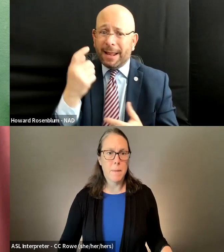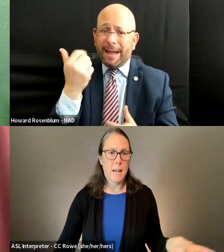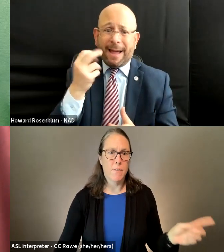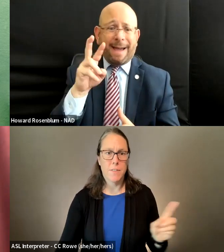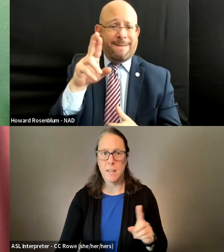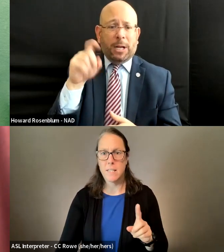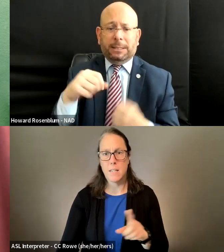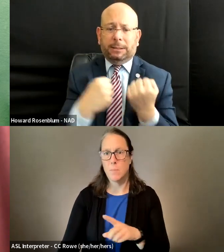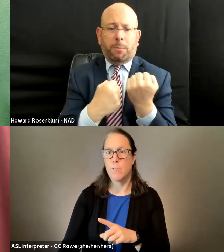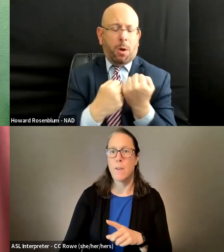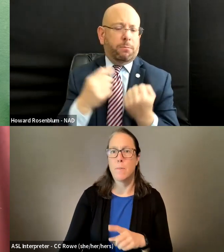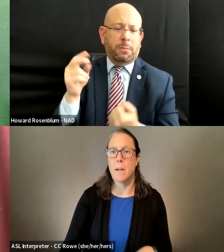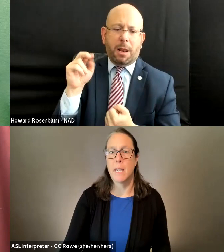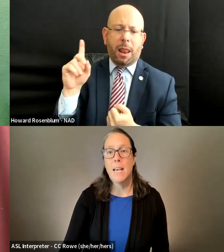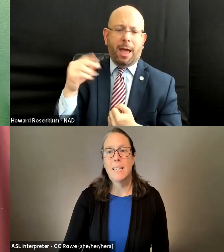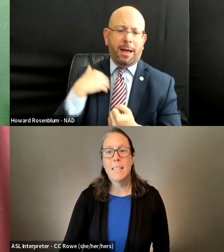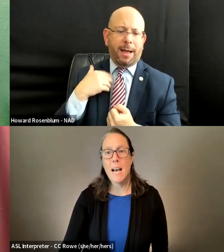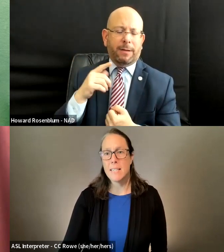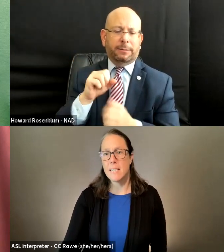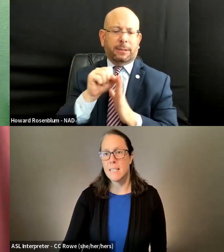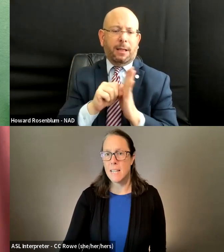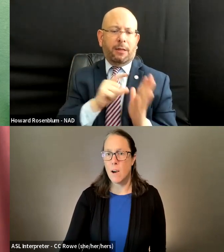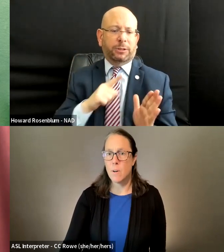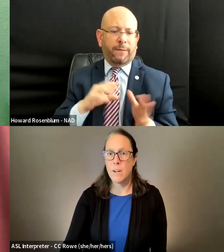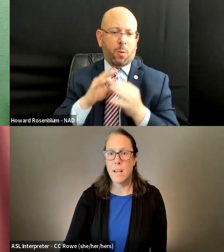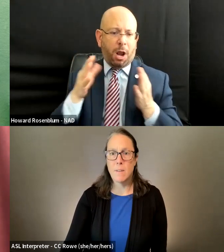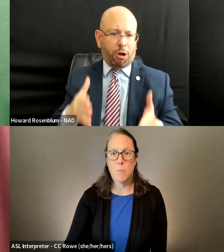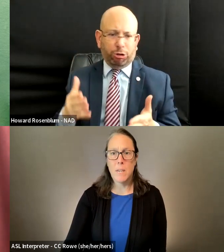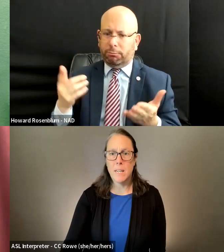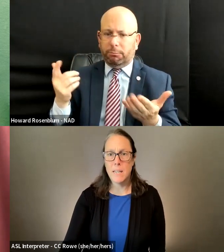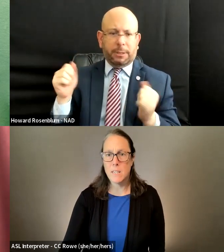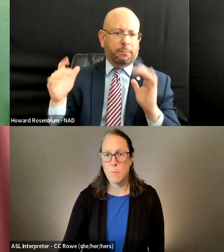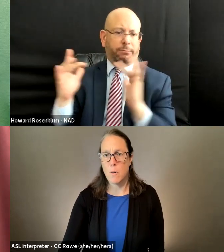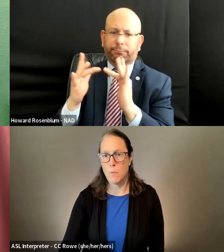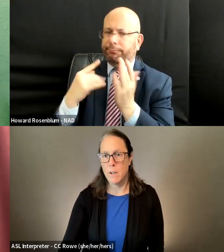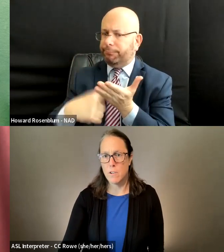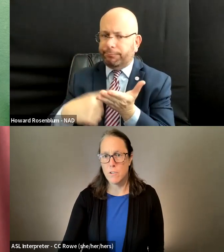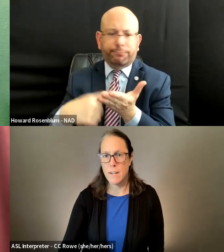something that you feel like is not accessible, please let us know. We're trying to make everything